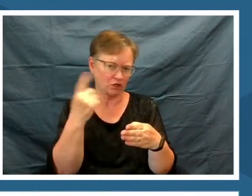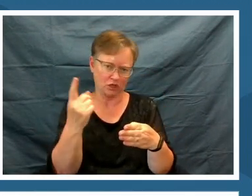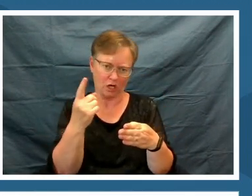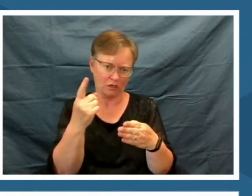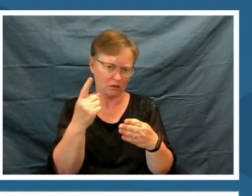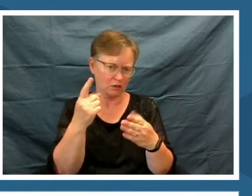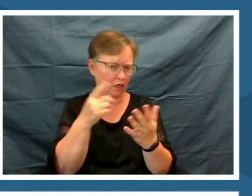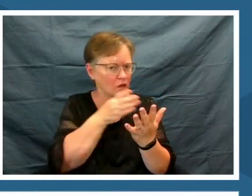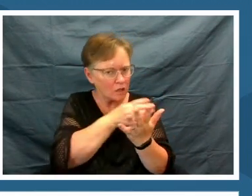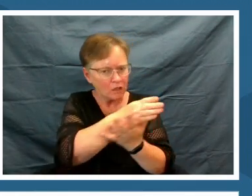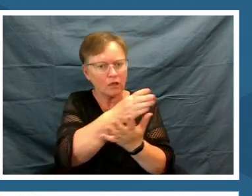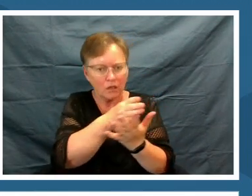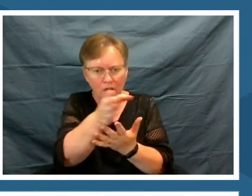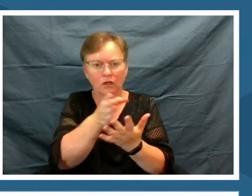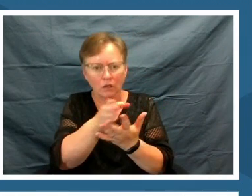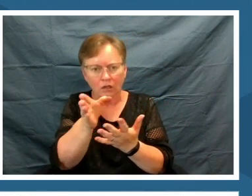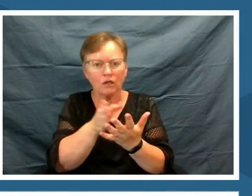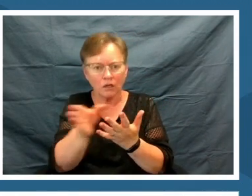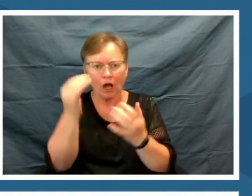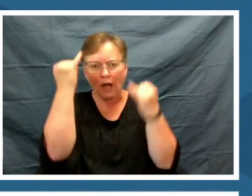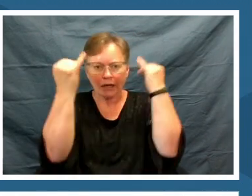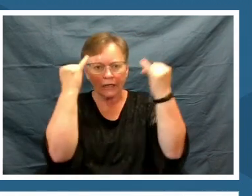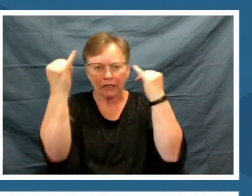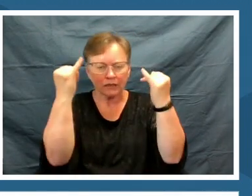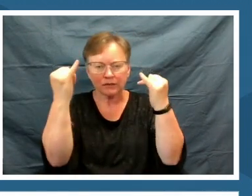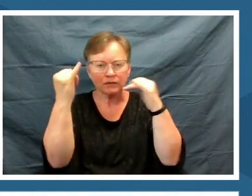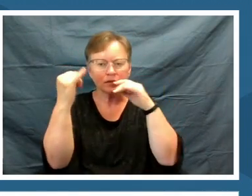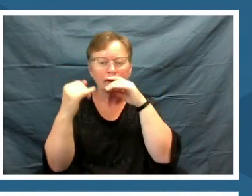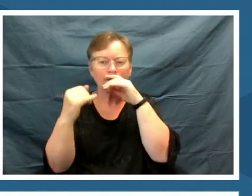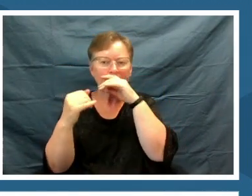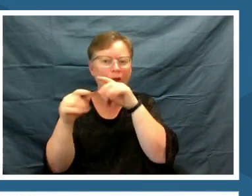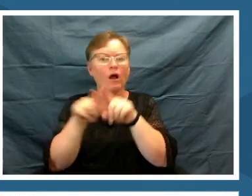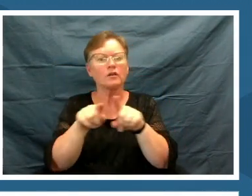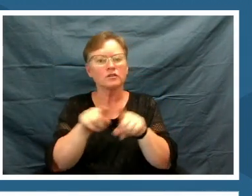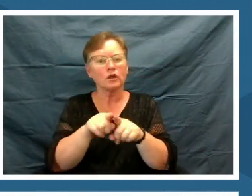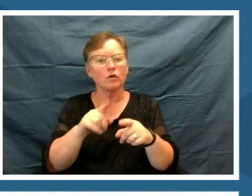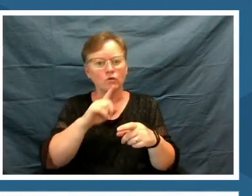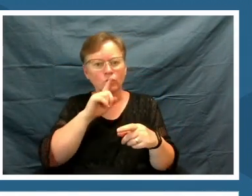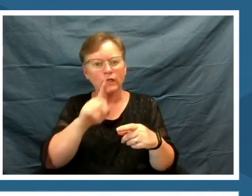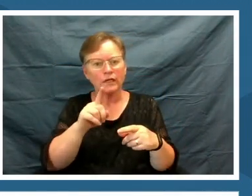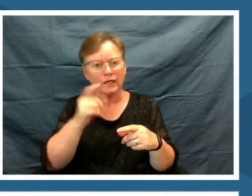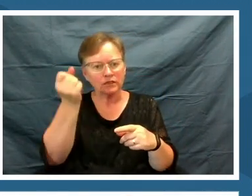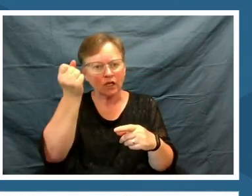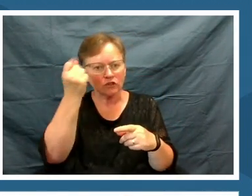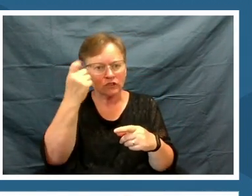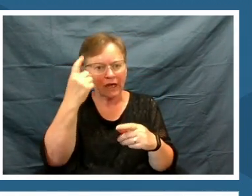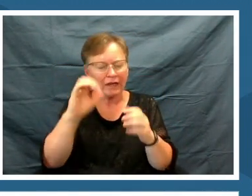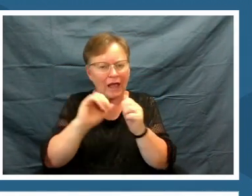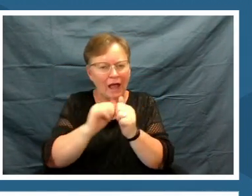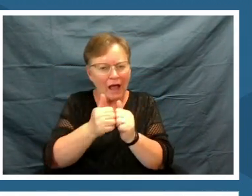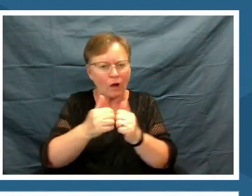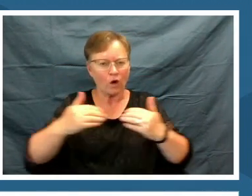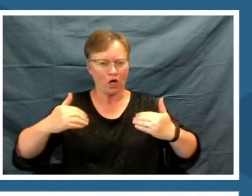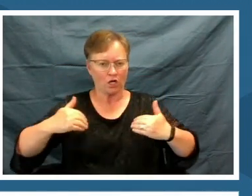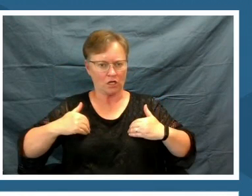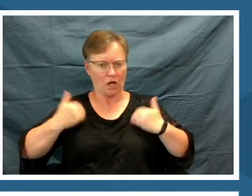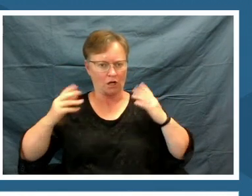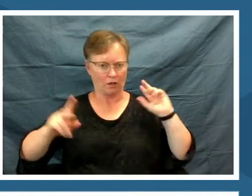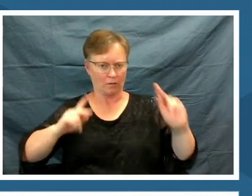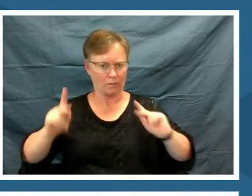across disciplines that i need to understand but it's also really understanding how our young people as